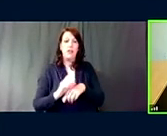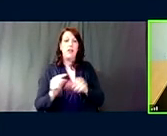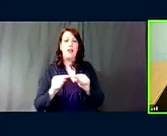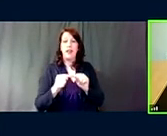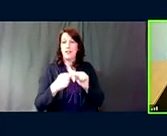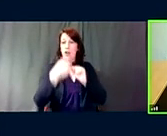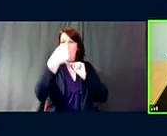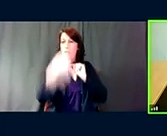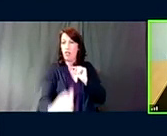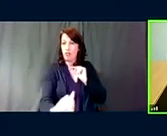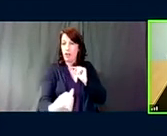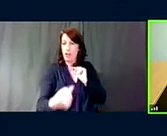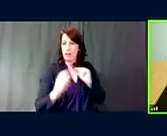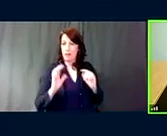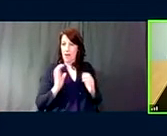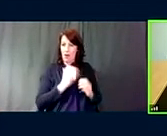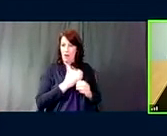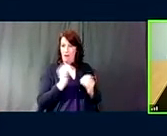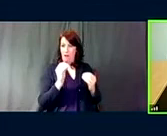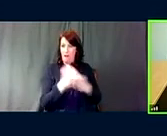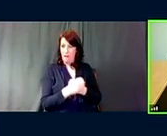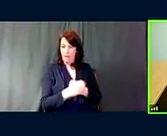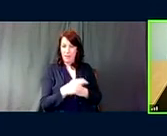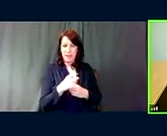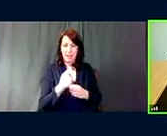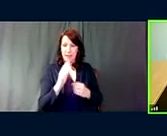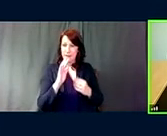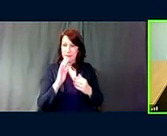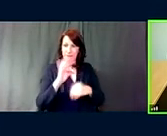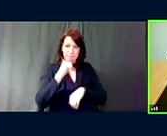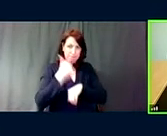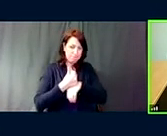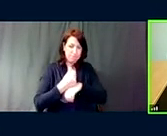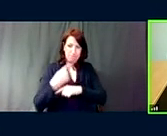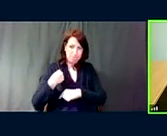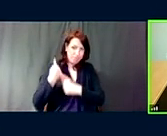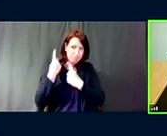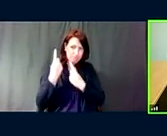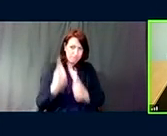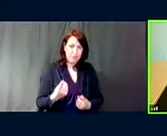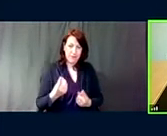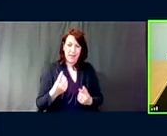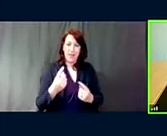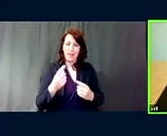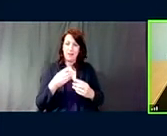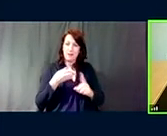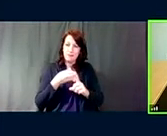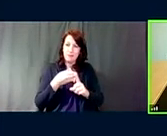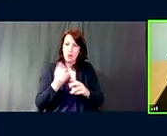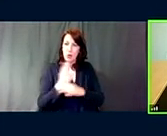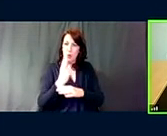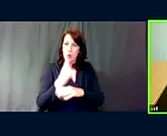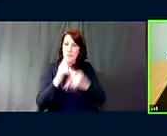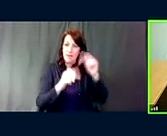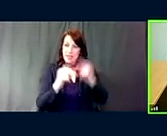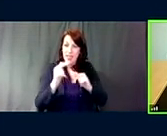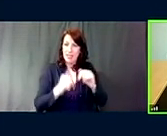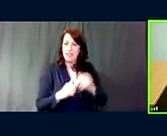THERE, IT'S ACROSS THE WAY FROM OUR PROJECT OFFICE, AND IT IS NOT GOING ANYWHERE. IT HAS FACILITIES THAT WE CAN